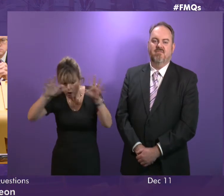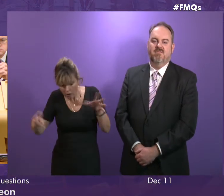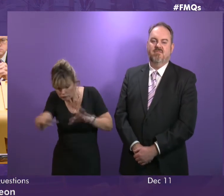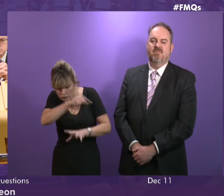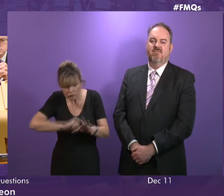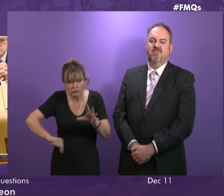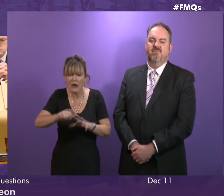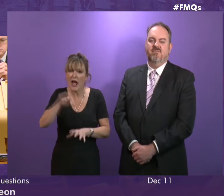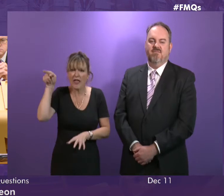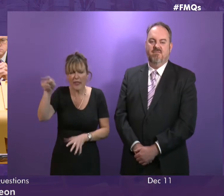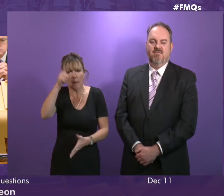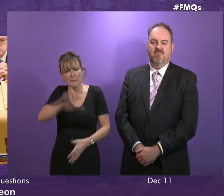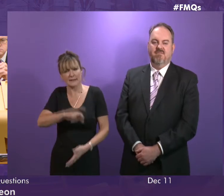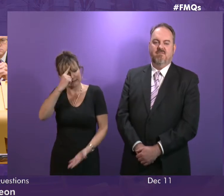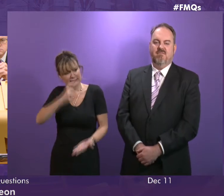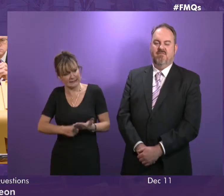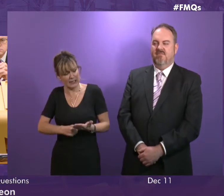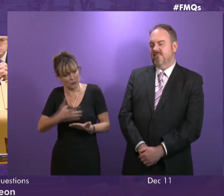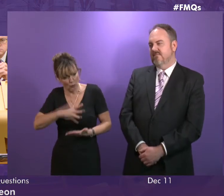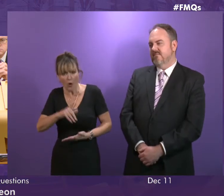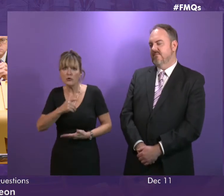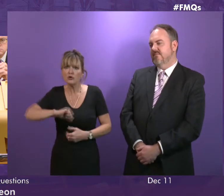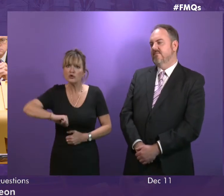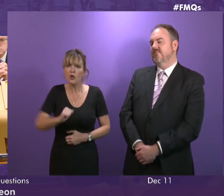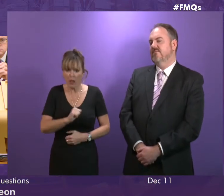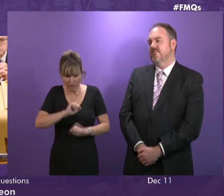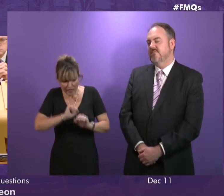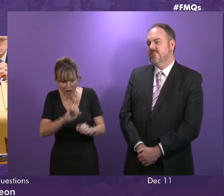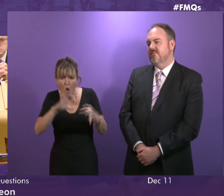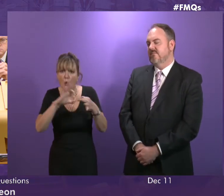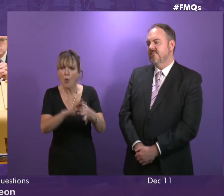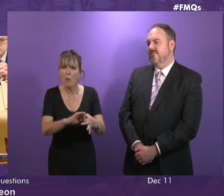make this country their home, they have every right to treat this country as their own,